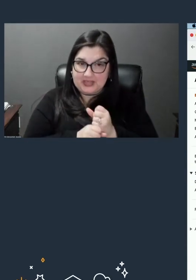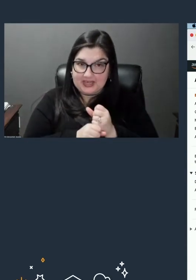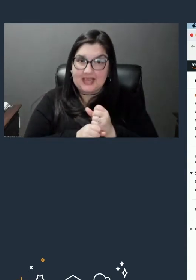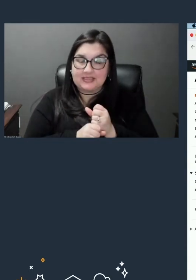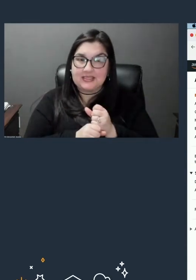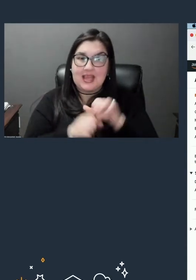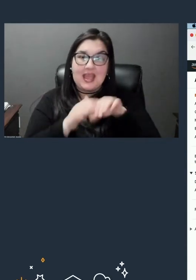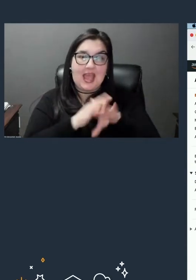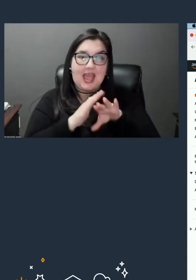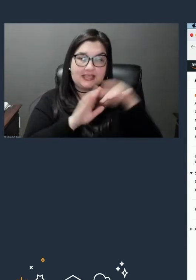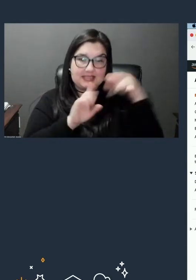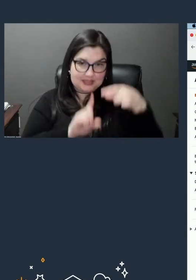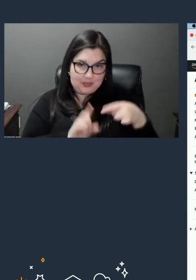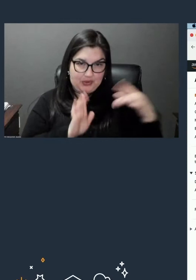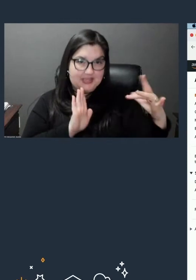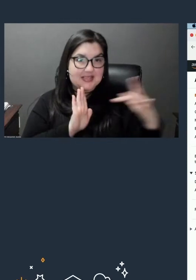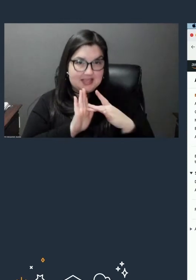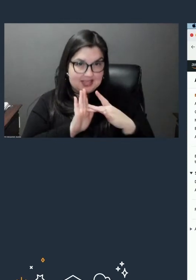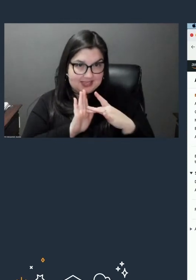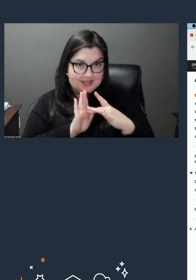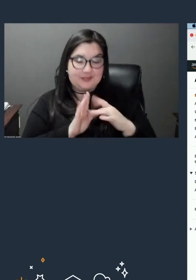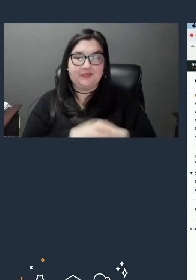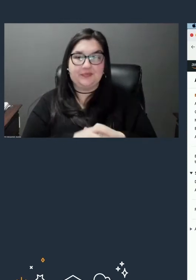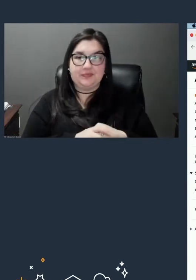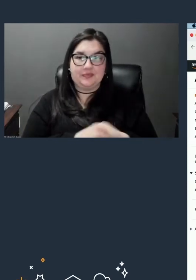So click on access point, click on create access point.